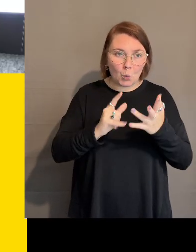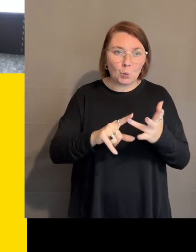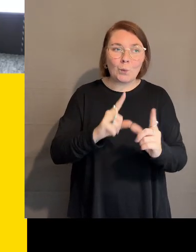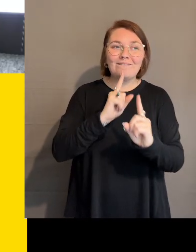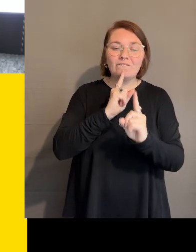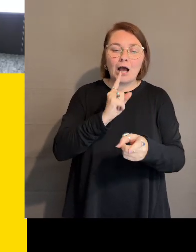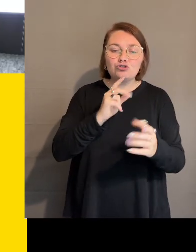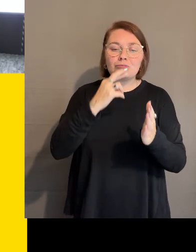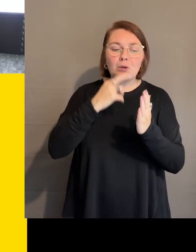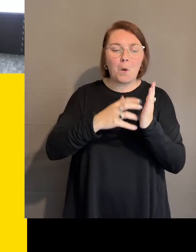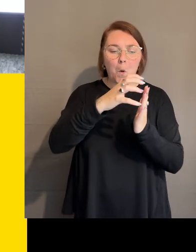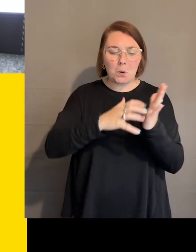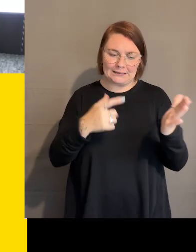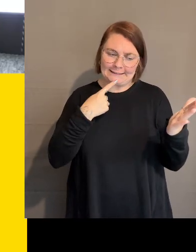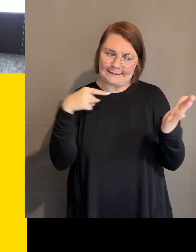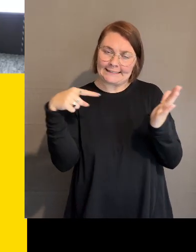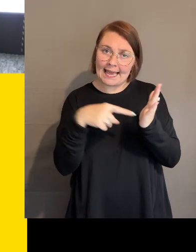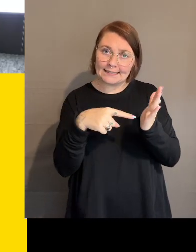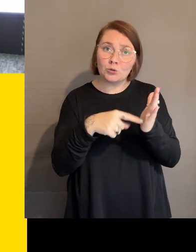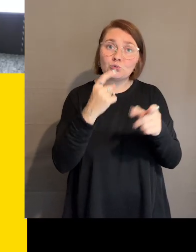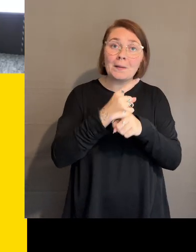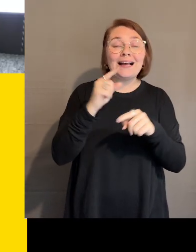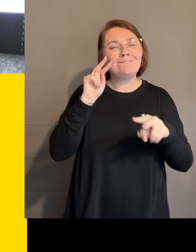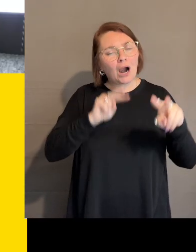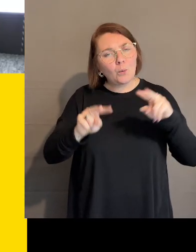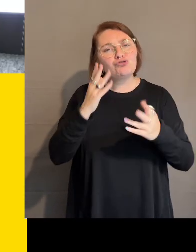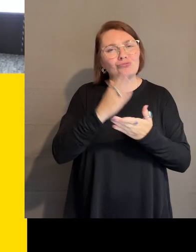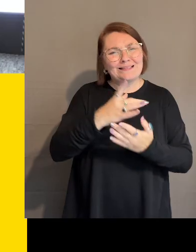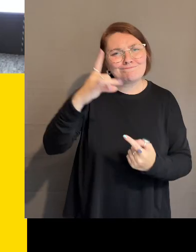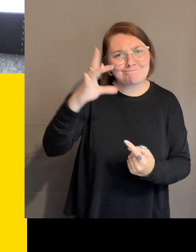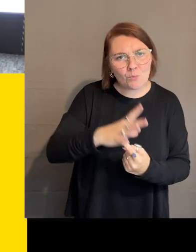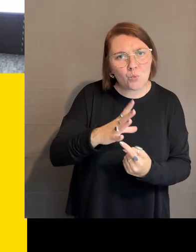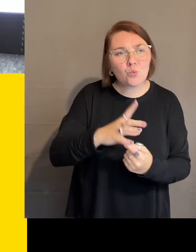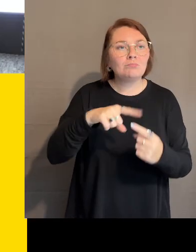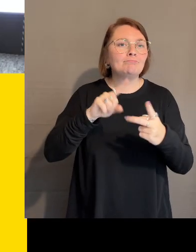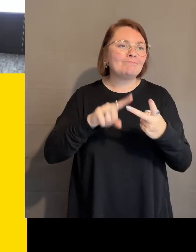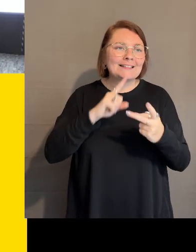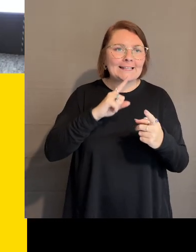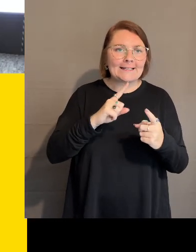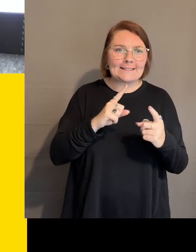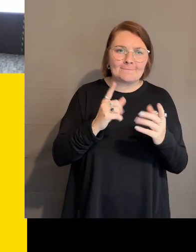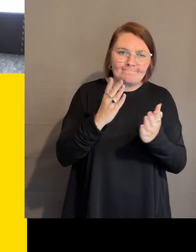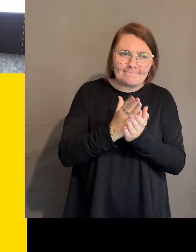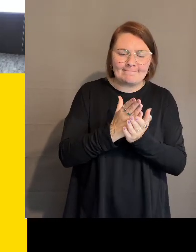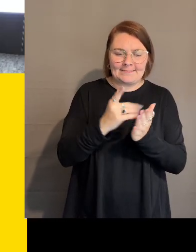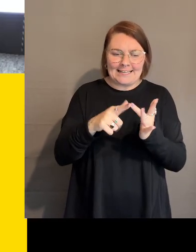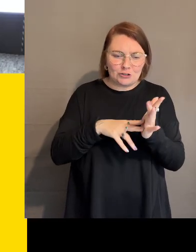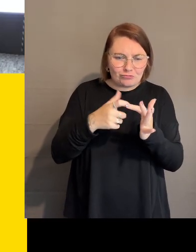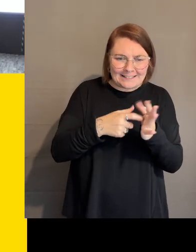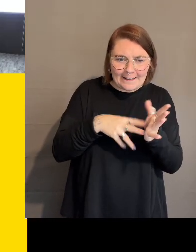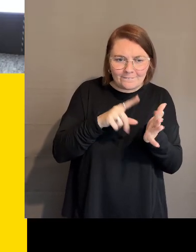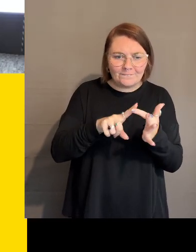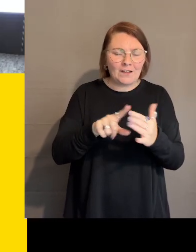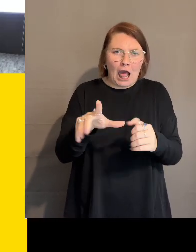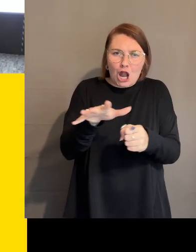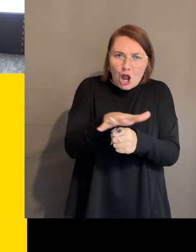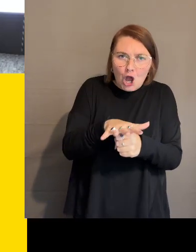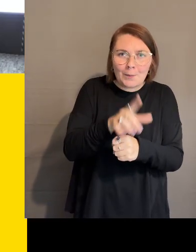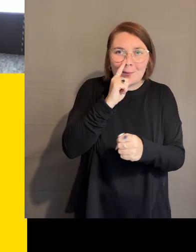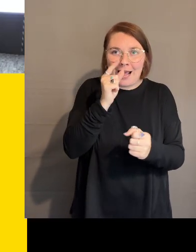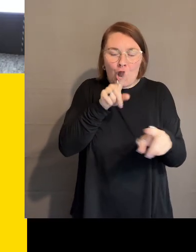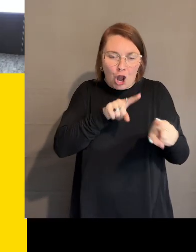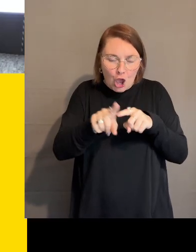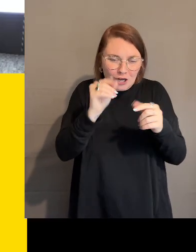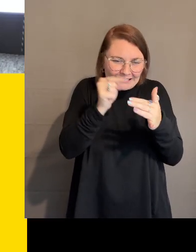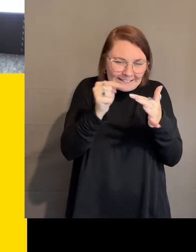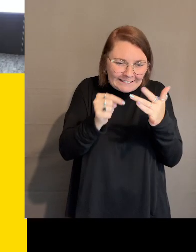So the advisory report talks about evaluation being really important, it talks about it being iterative, and about it being local, and that people can learn from this.